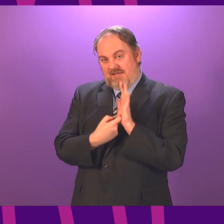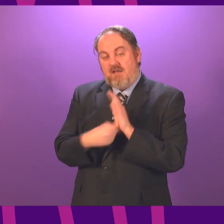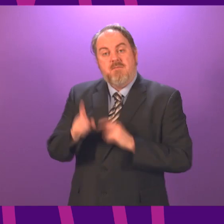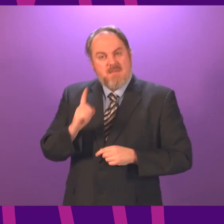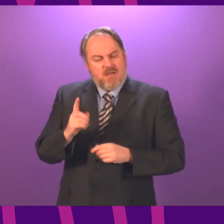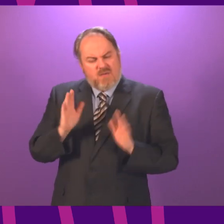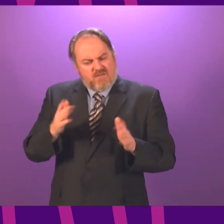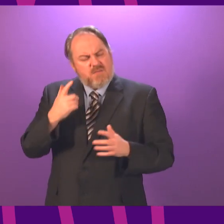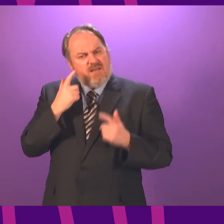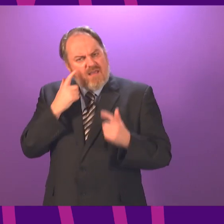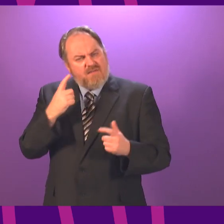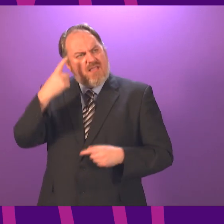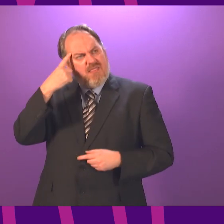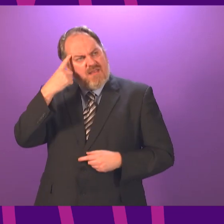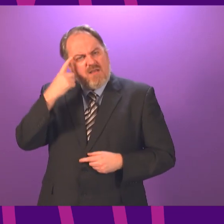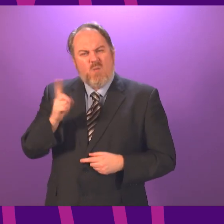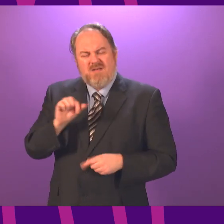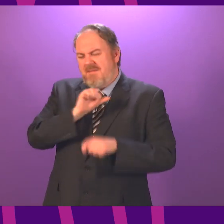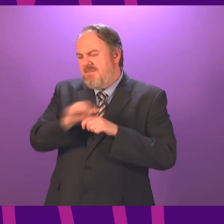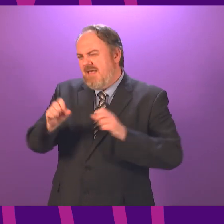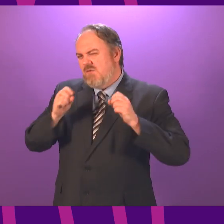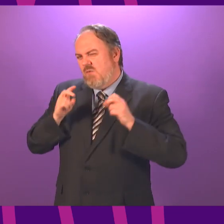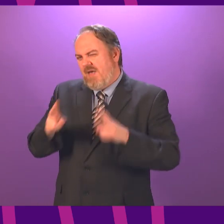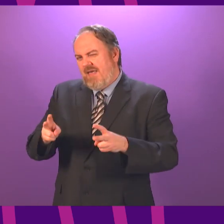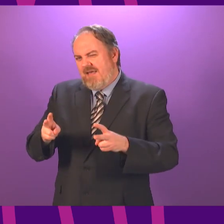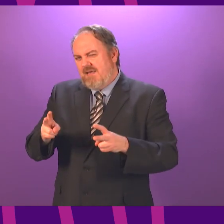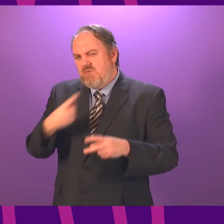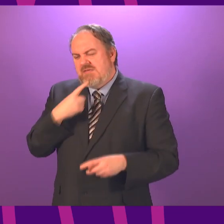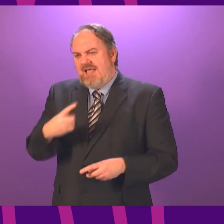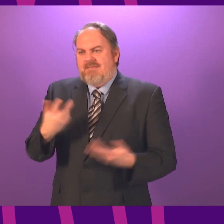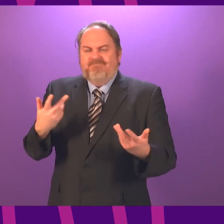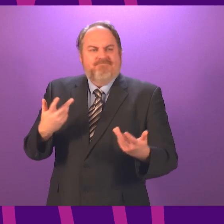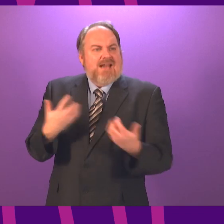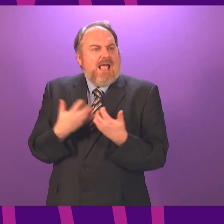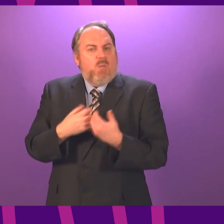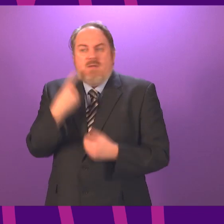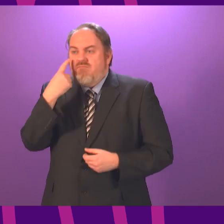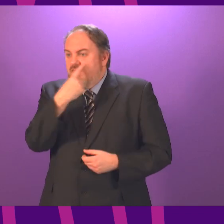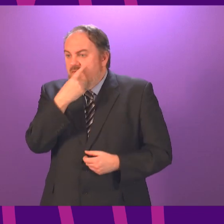without closing our minds at this stage, about what a vaccine passport or certificate might